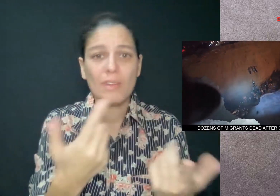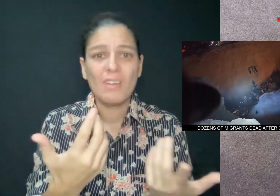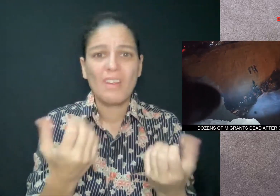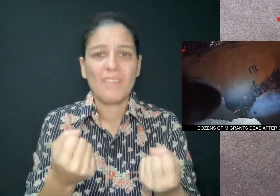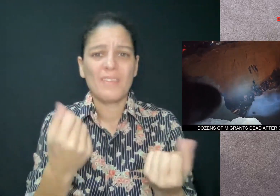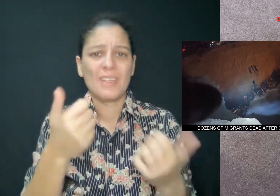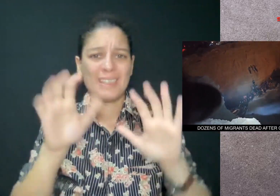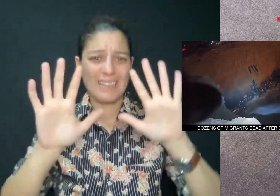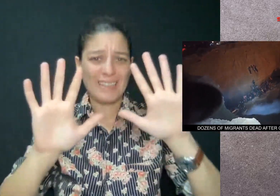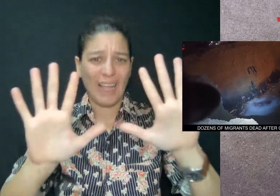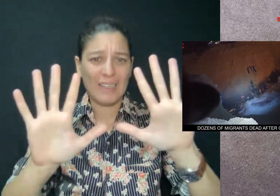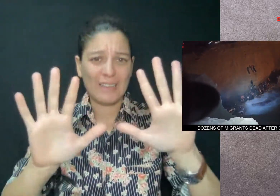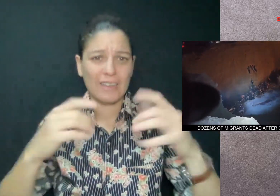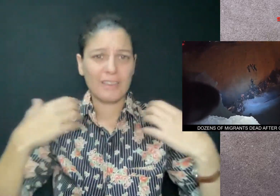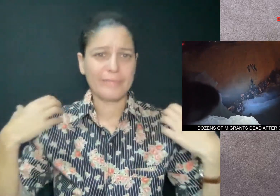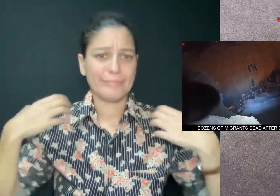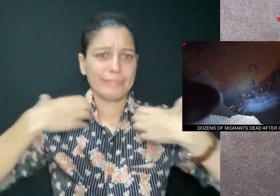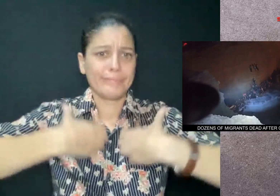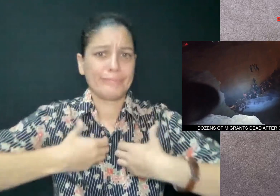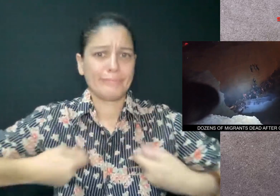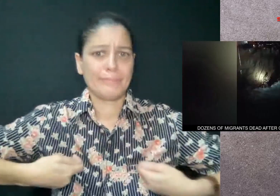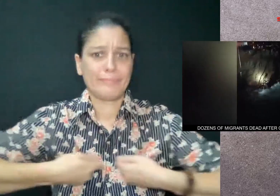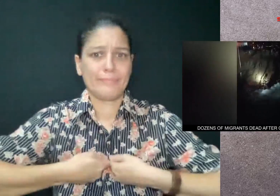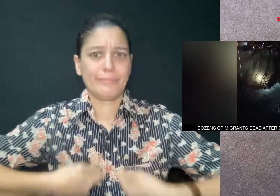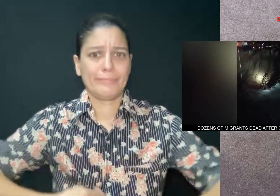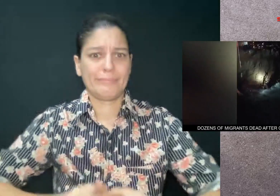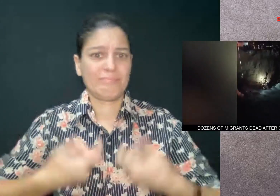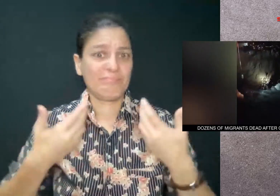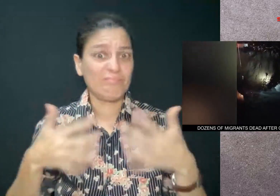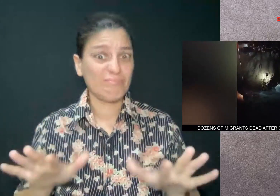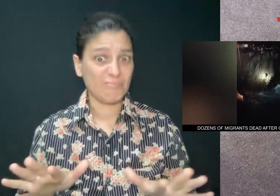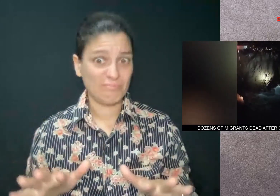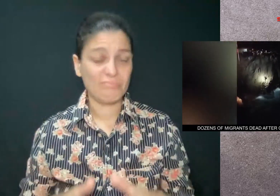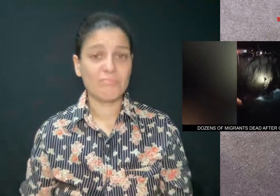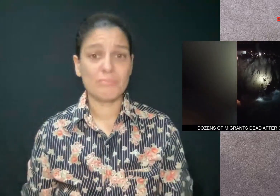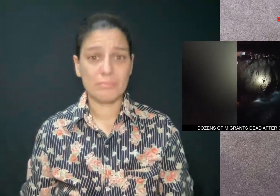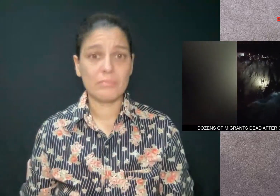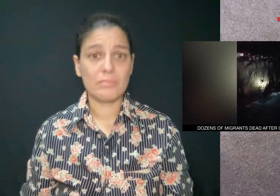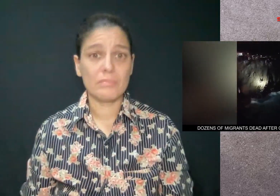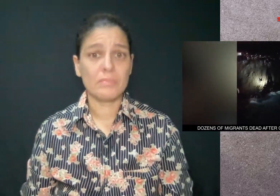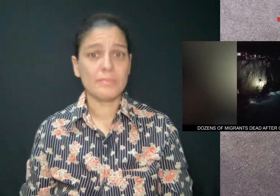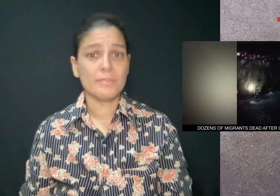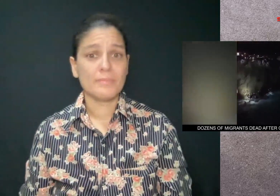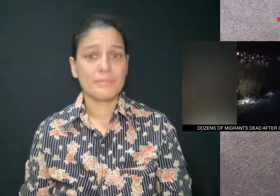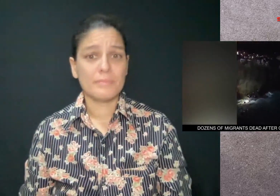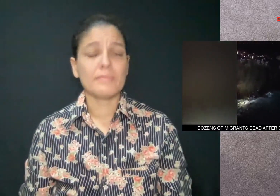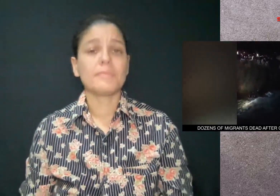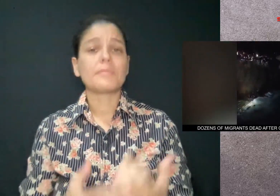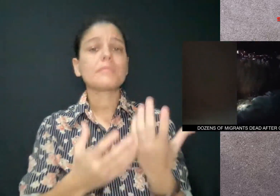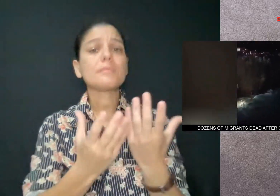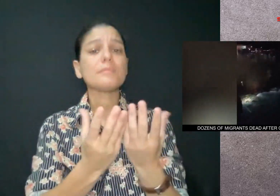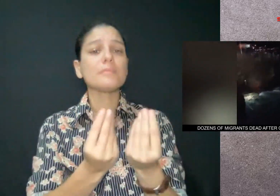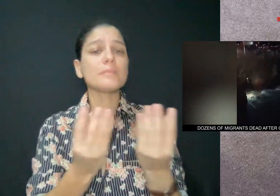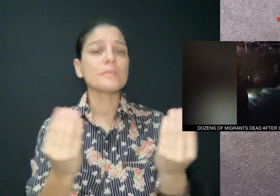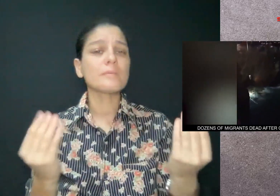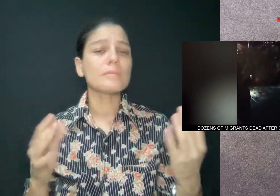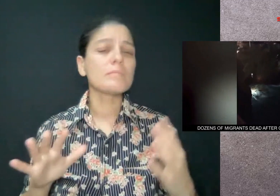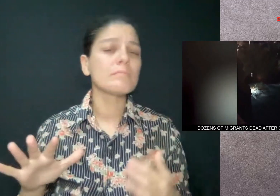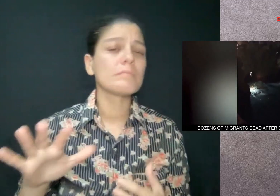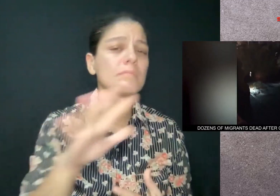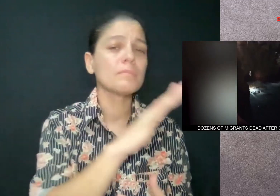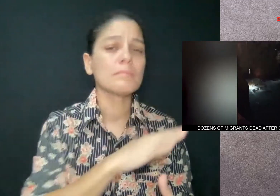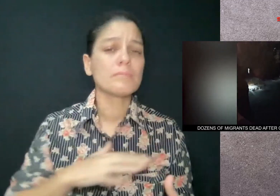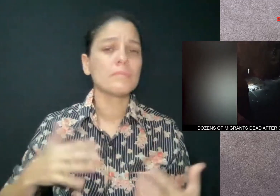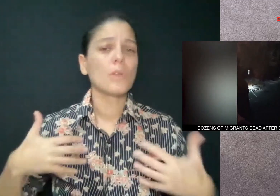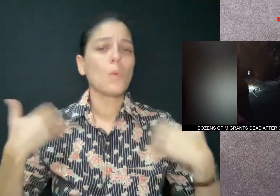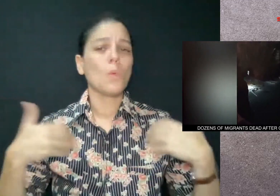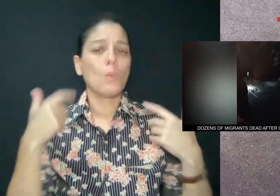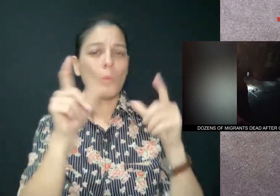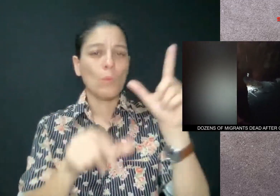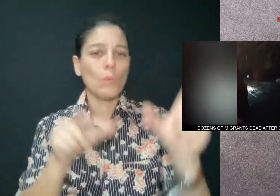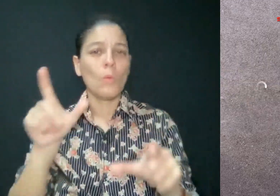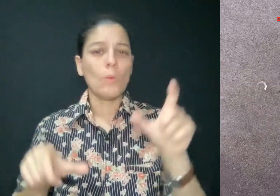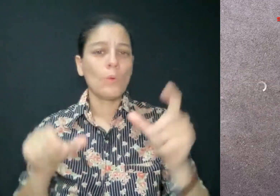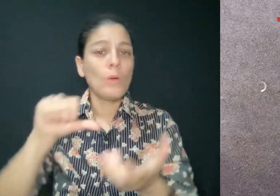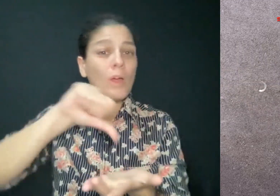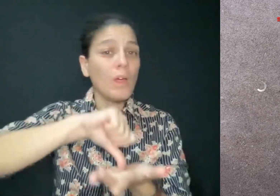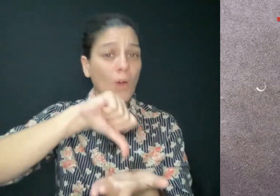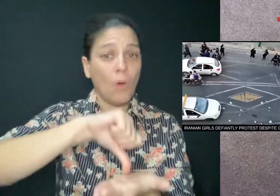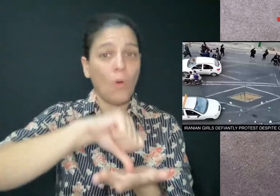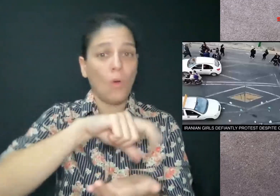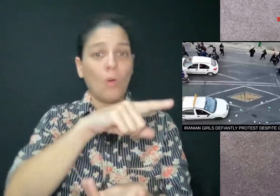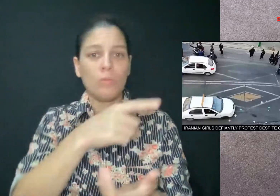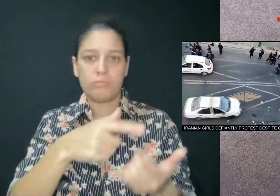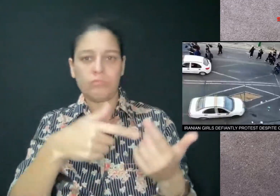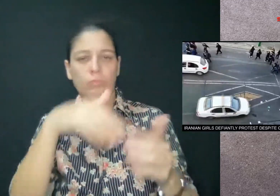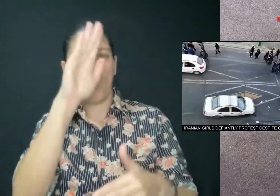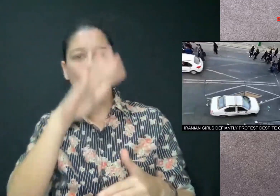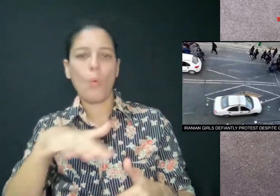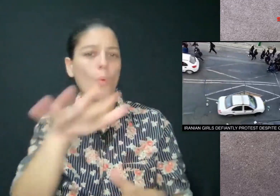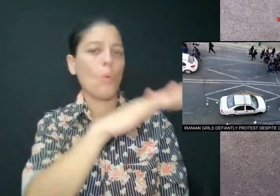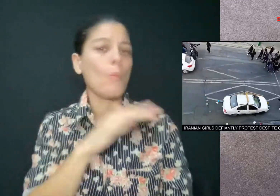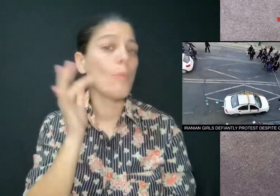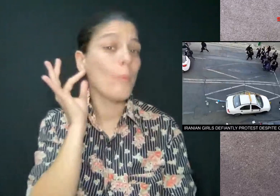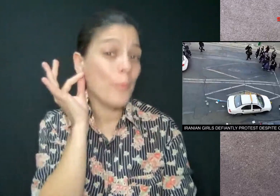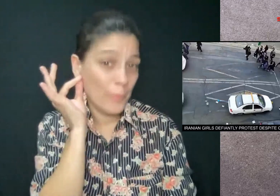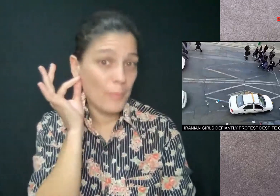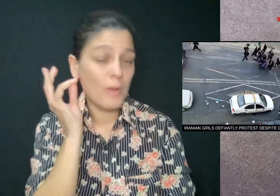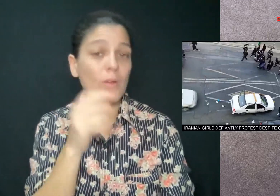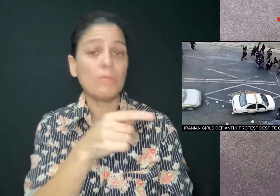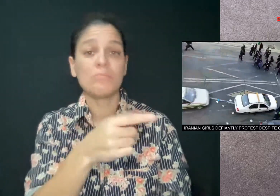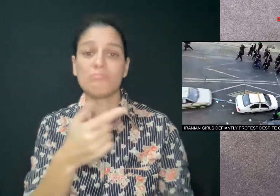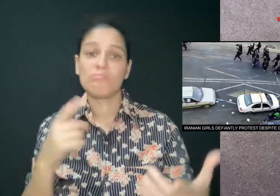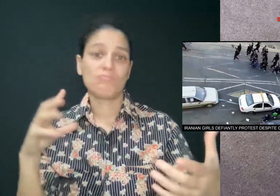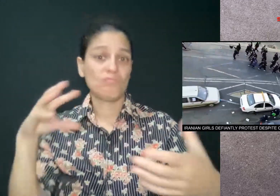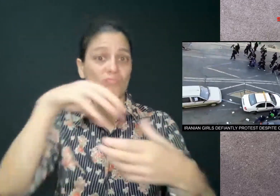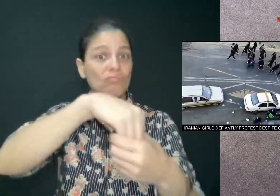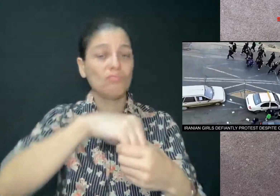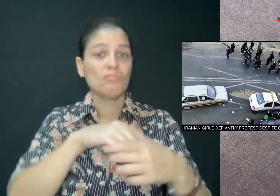only 10 lifejackets a growing number of Iran's youth many of them girls have joined the nationwide